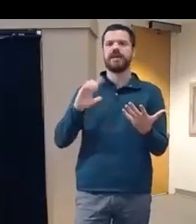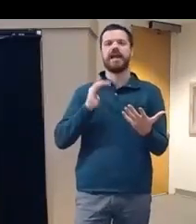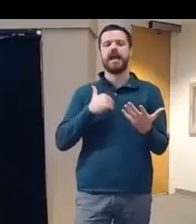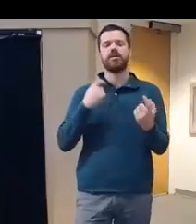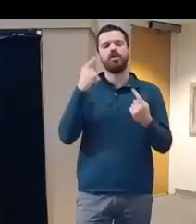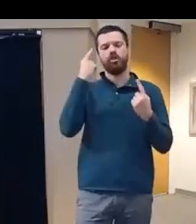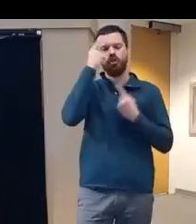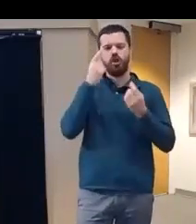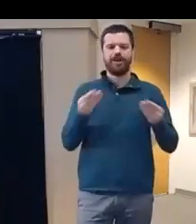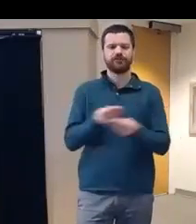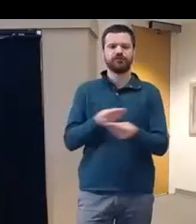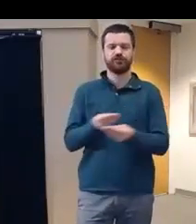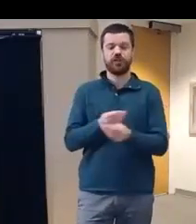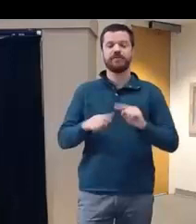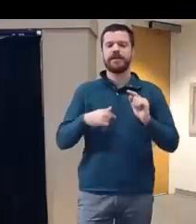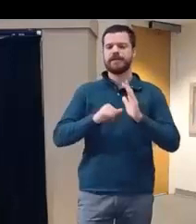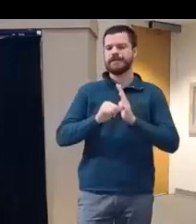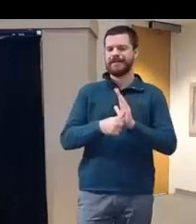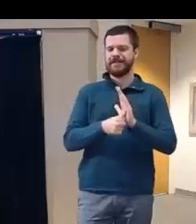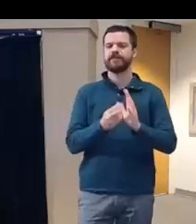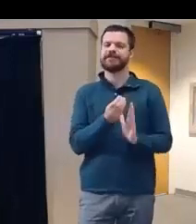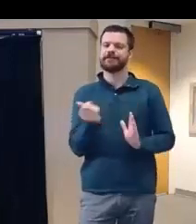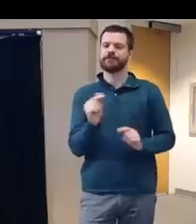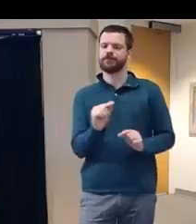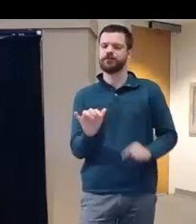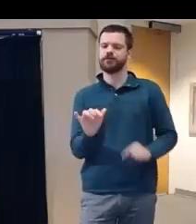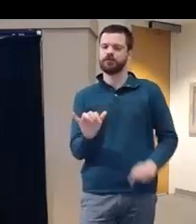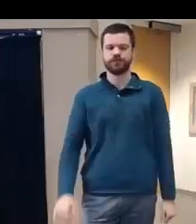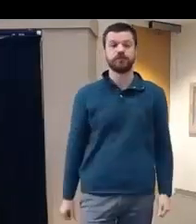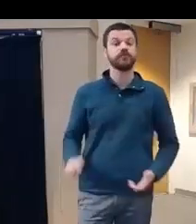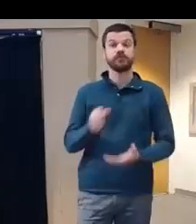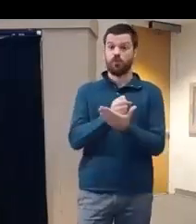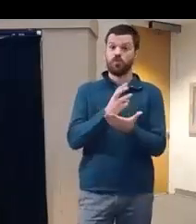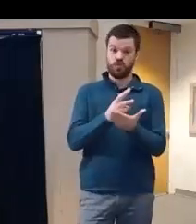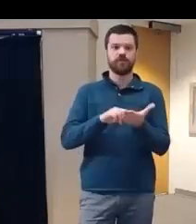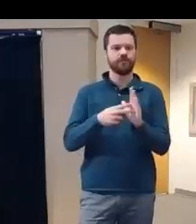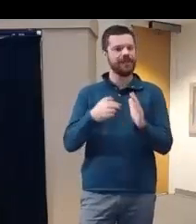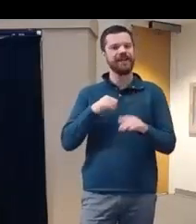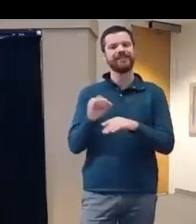department however I'm highlighting a few as well in social work we welcome interns from partner